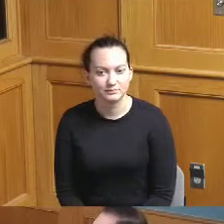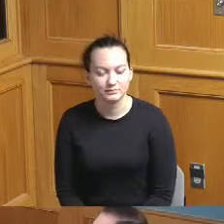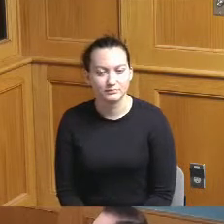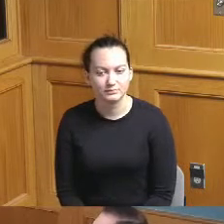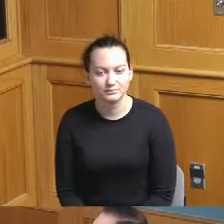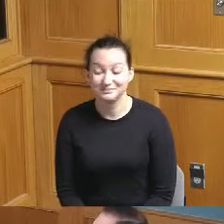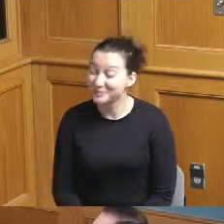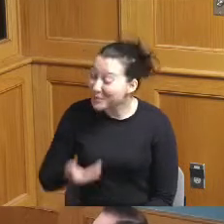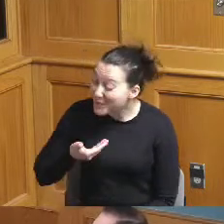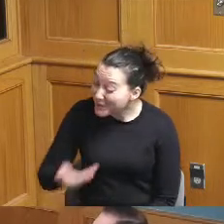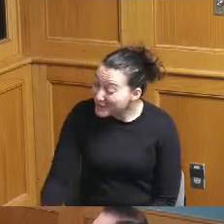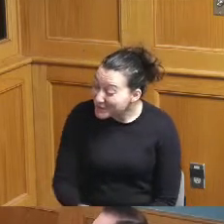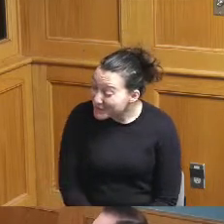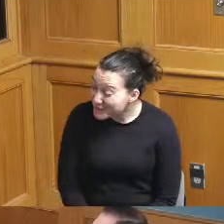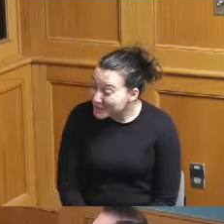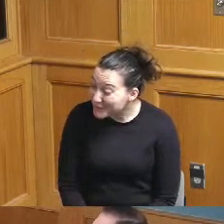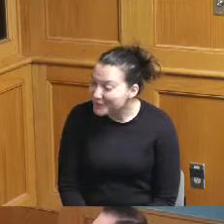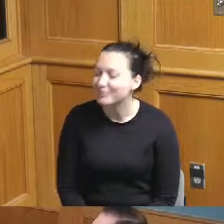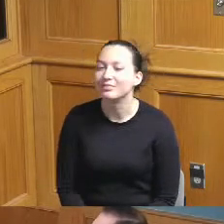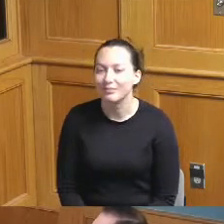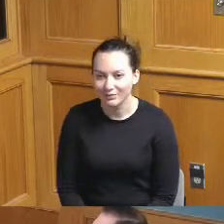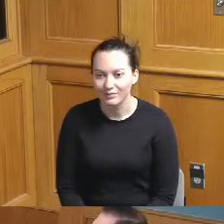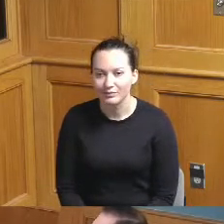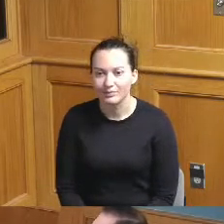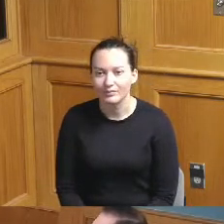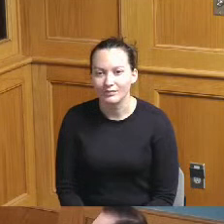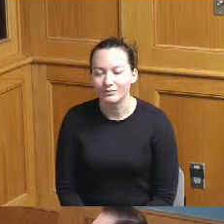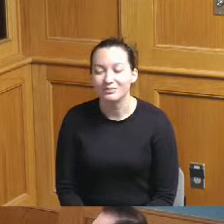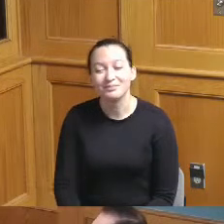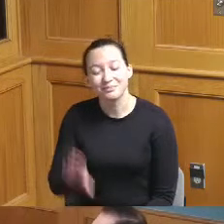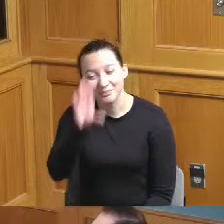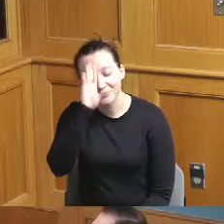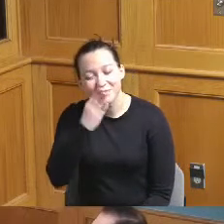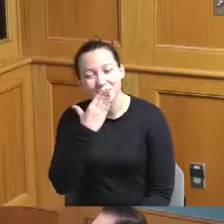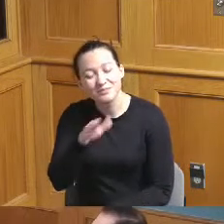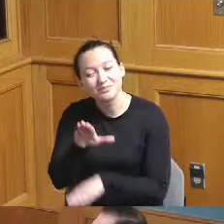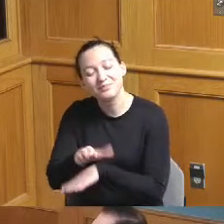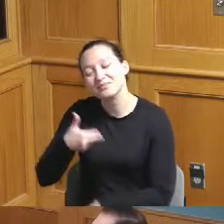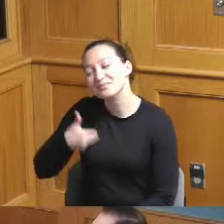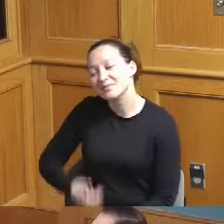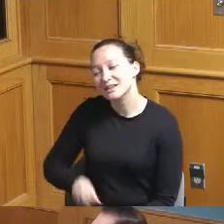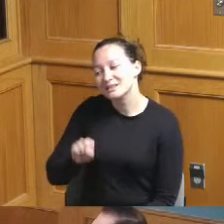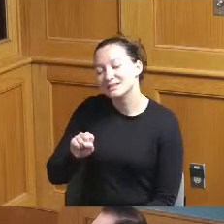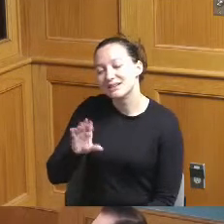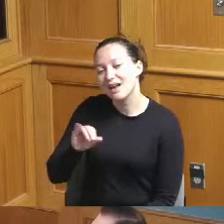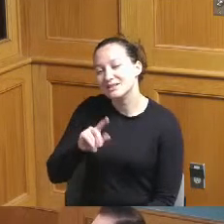welcome good afternoon I'm Scott Weichel I'm the Assistant Court Administrator for the Hamilton County